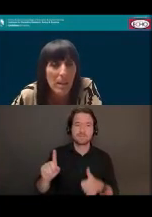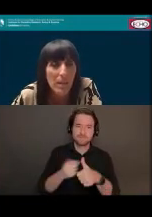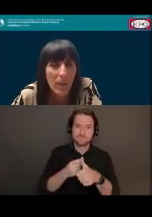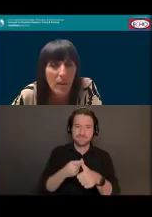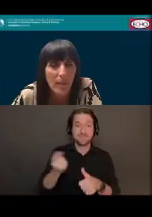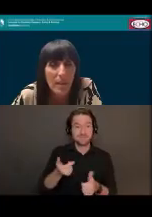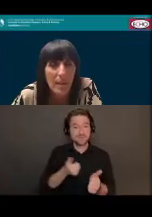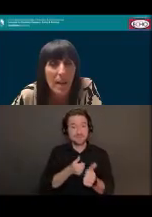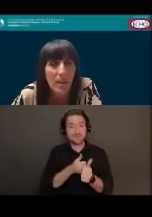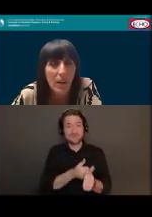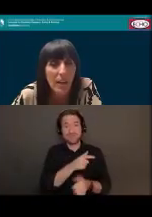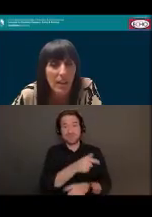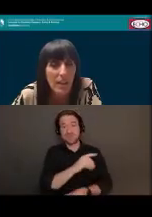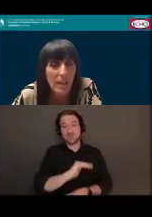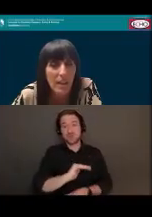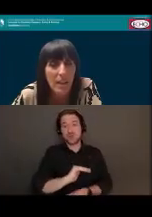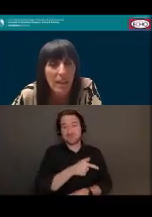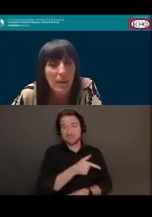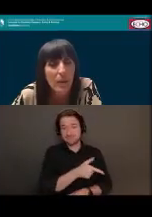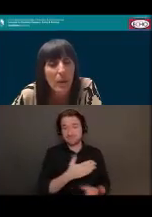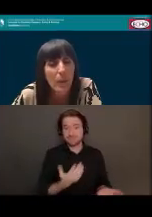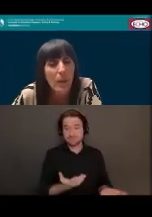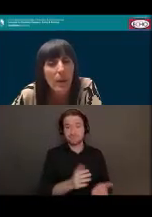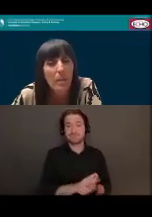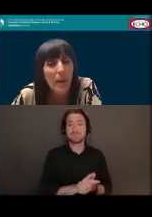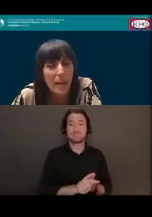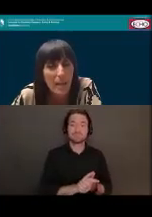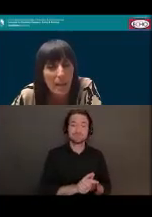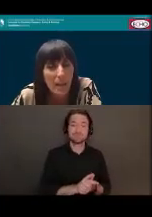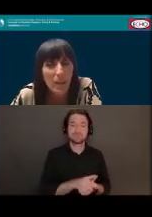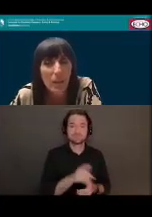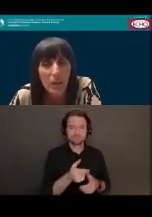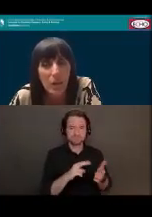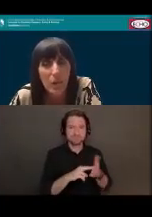just following that child's lead. So paying attention to the